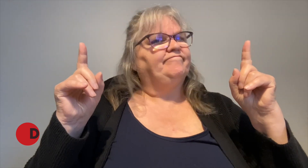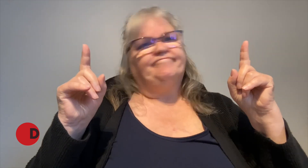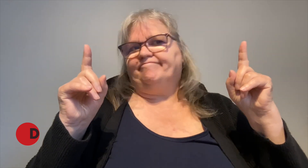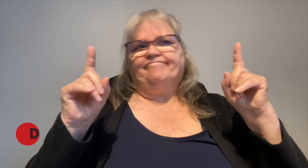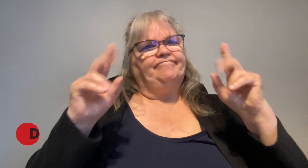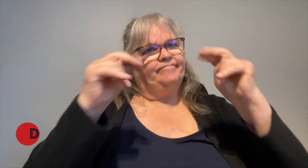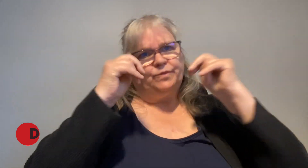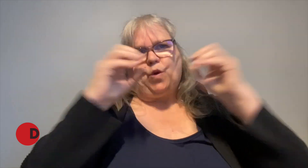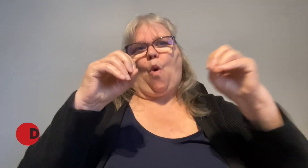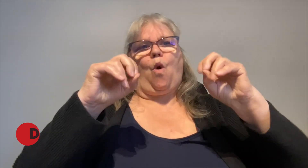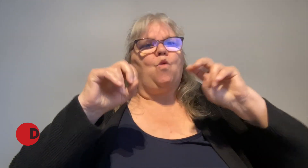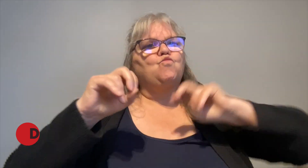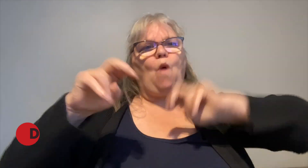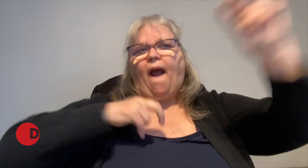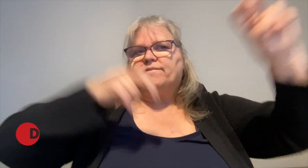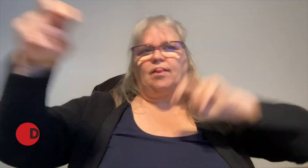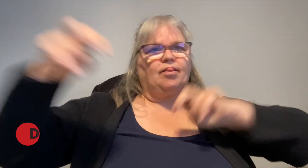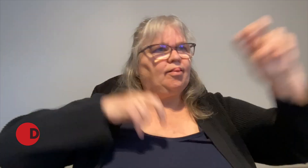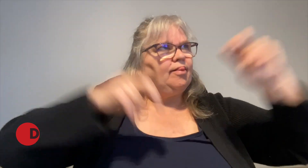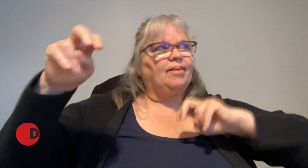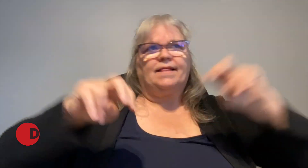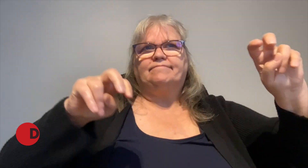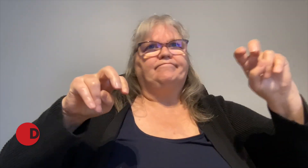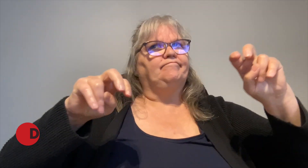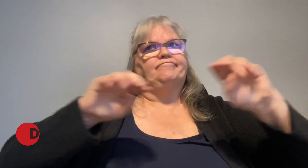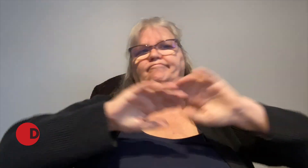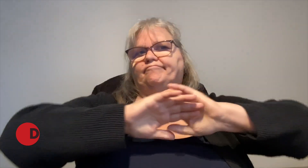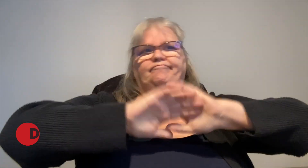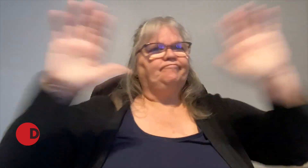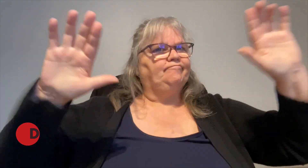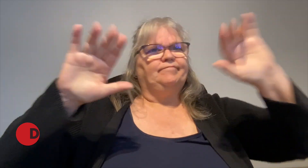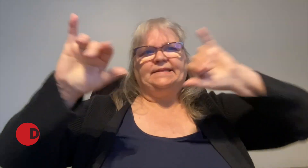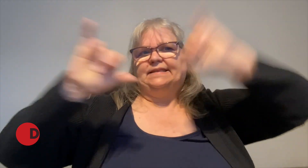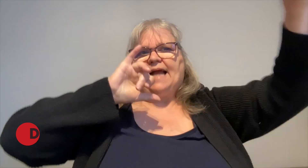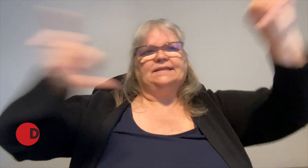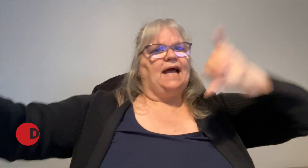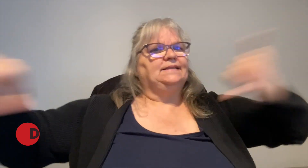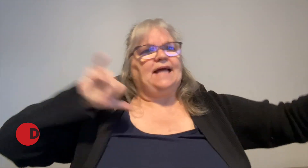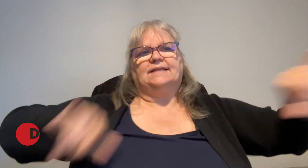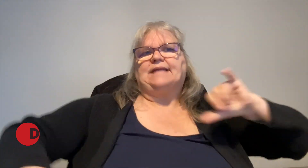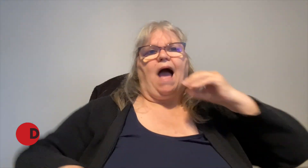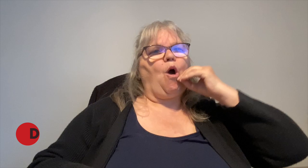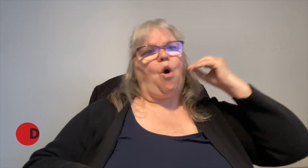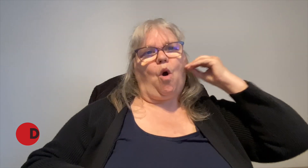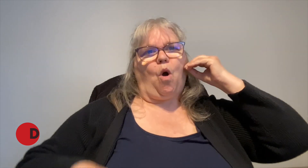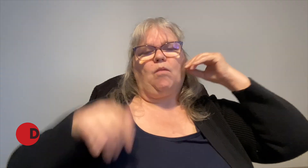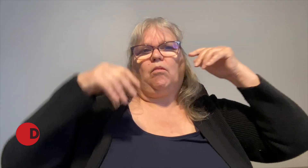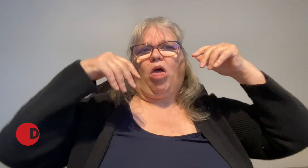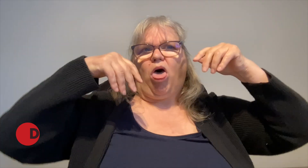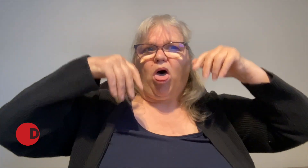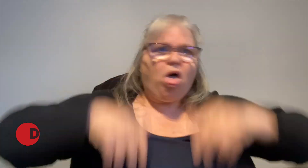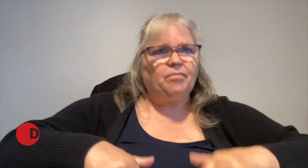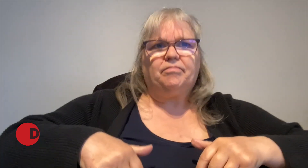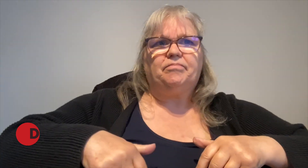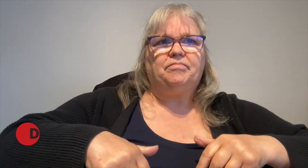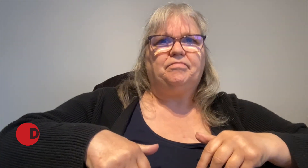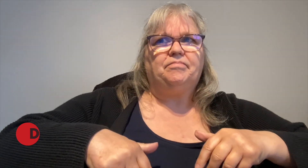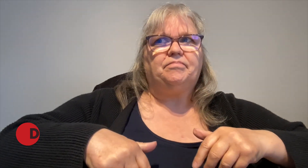This caught us off guard. What's more, several of our volunteers